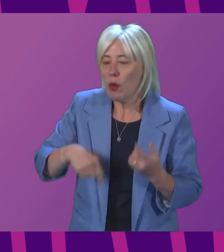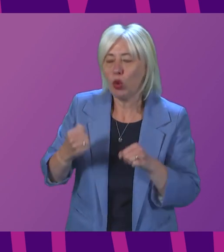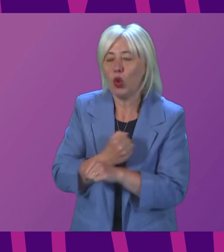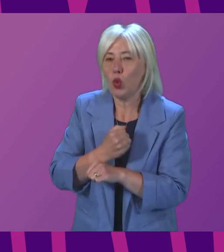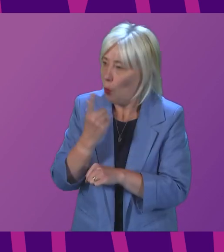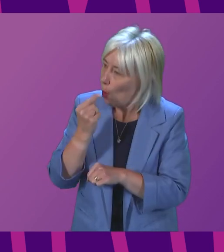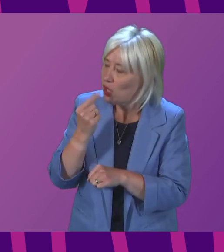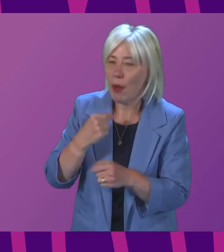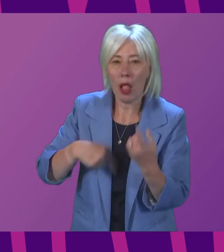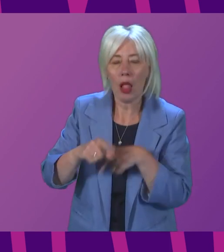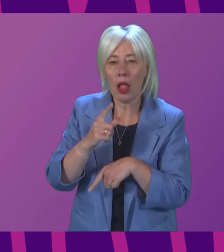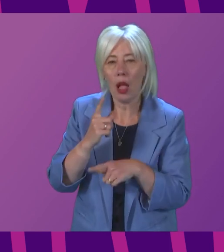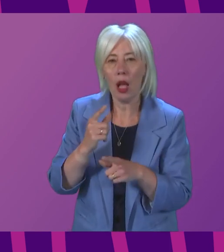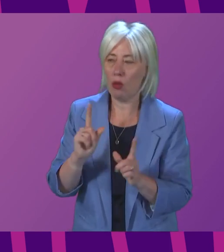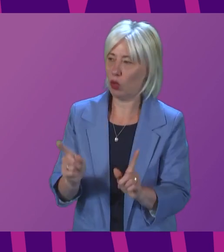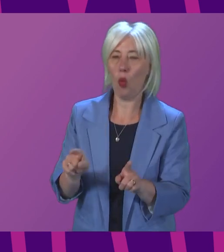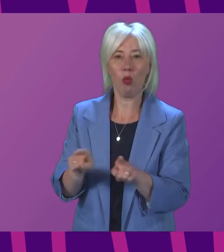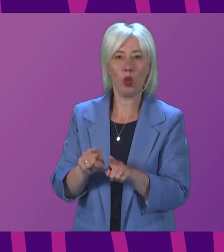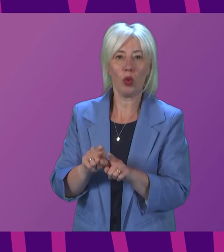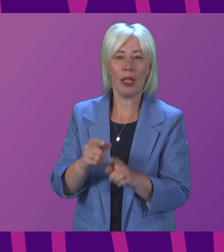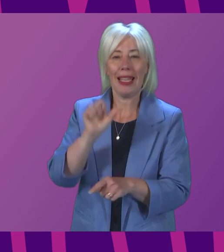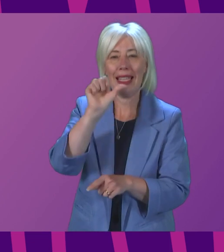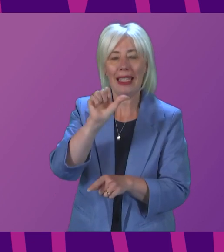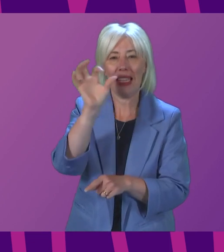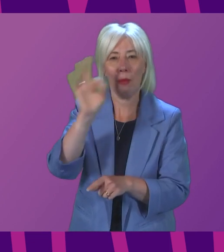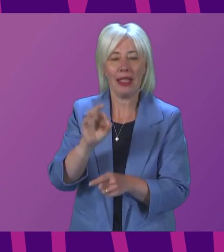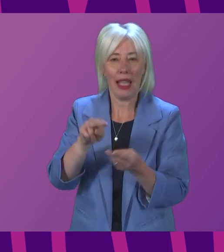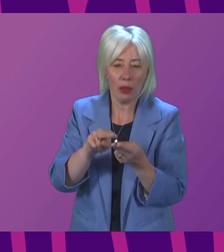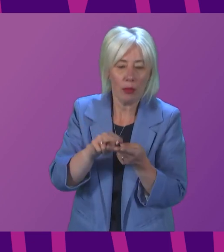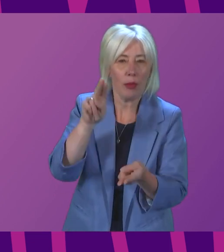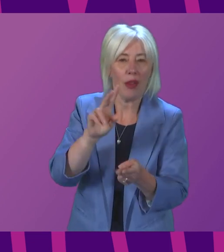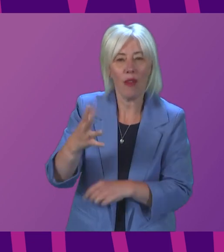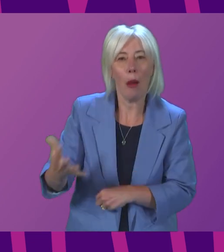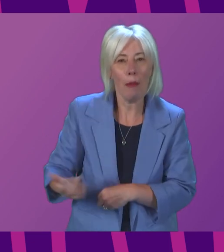that we can, including the 6 per cent increase in the benefits that are under the control